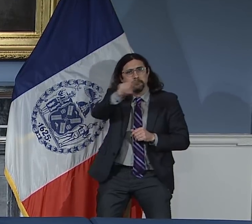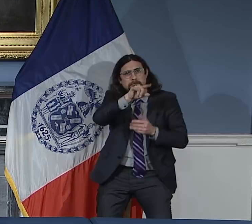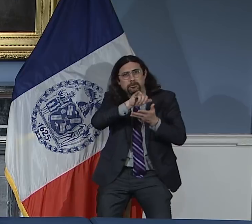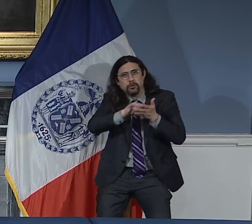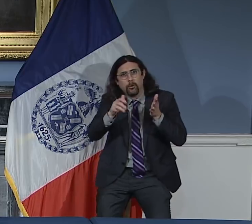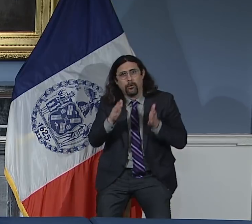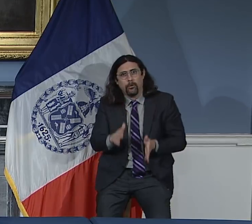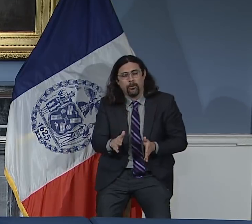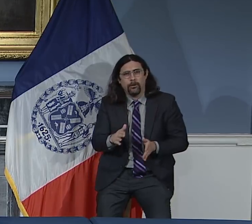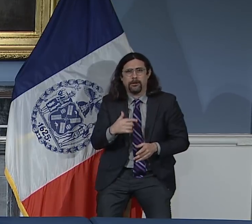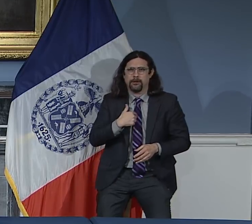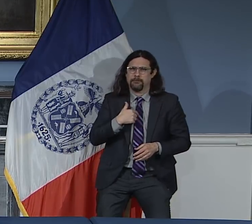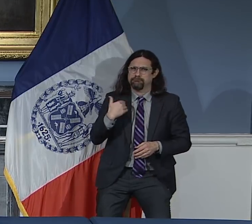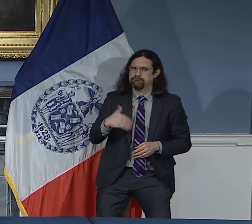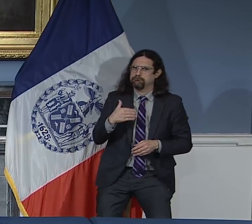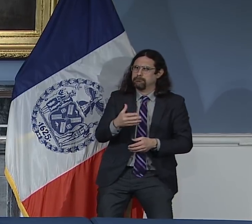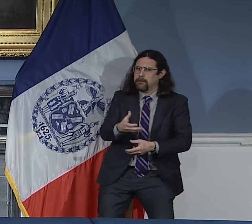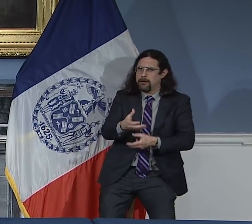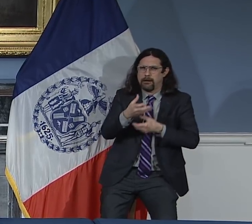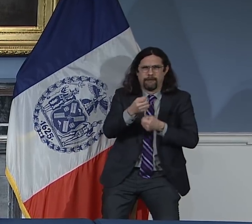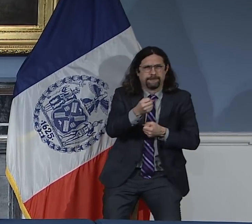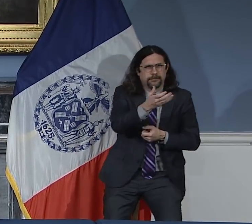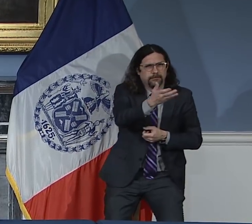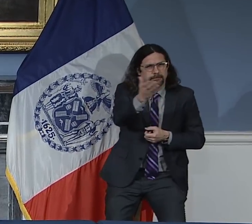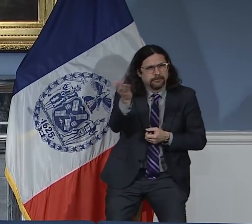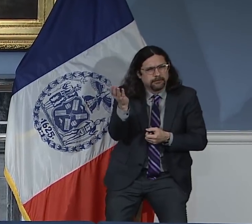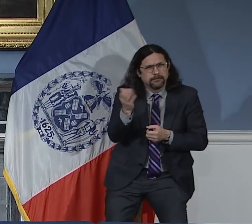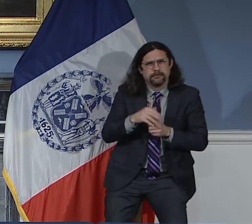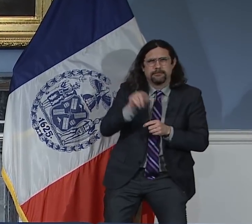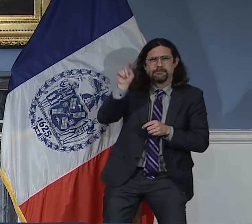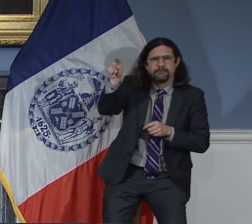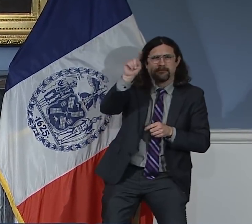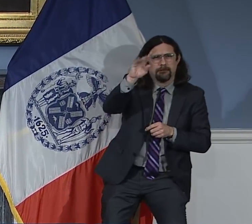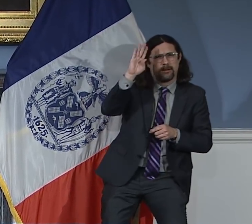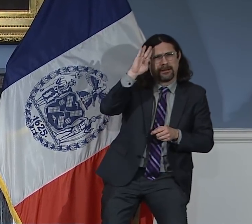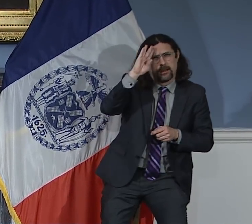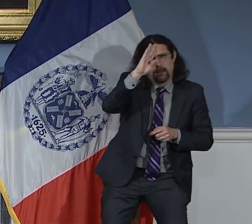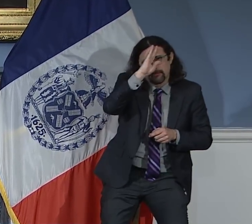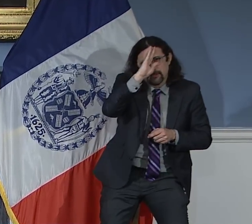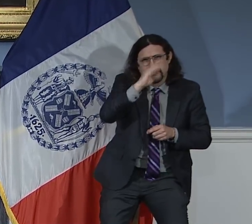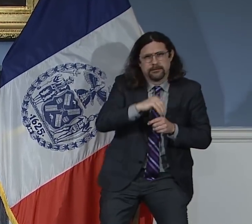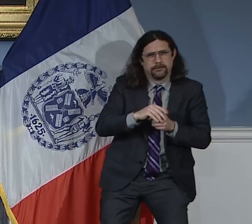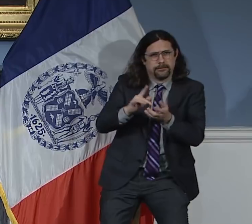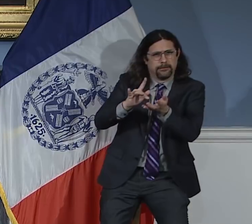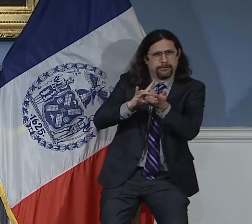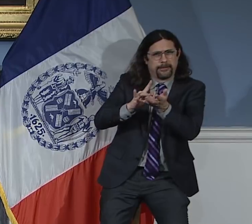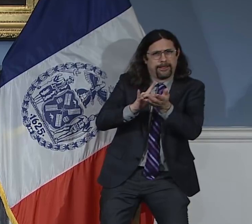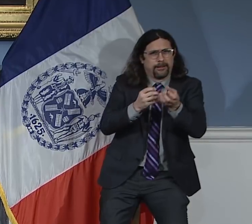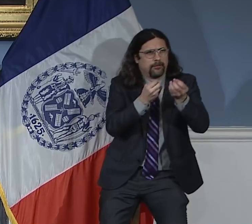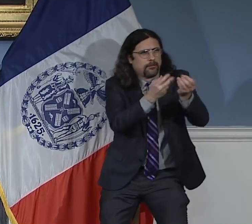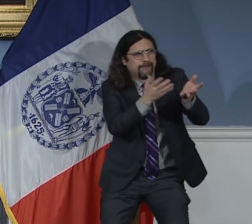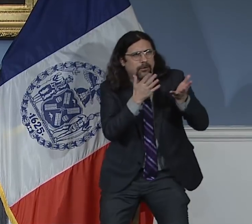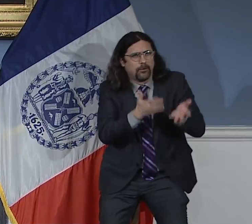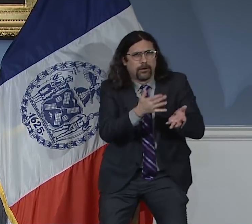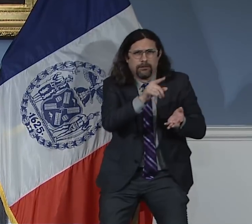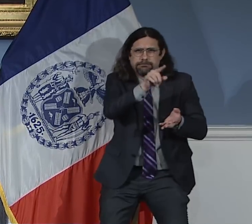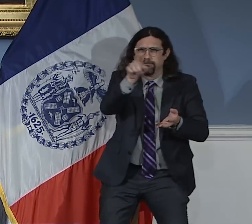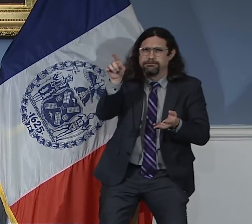THEY HAVE CONFIDENCE IN ALL OF THE ORGANIZATIONS IN THE CITY,HE T HOSPITALS, HEALTH